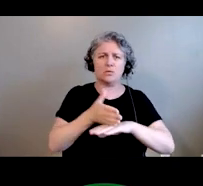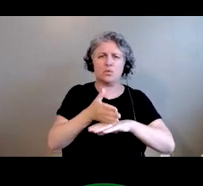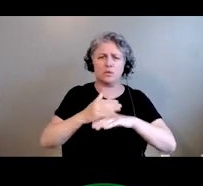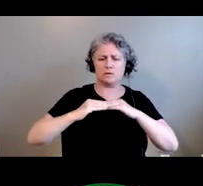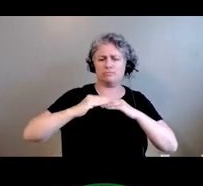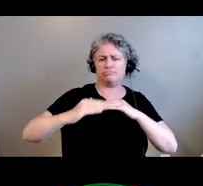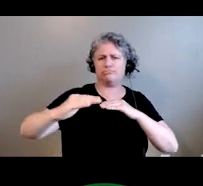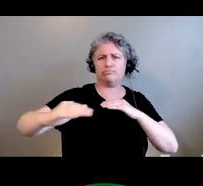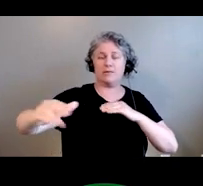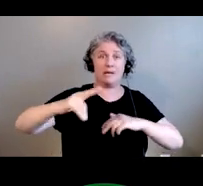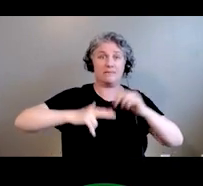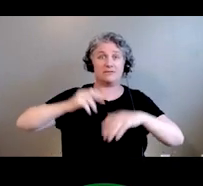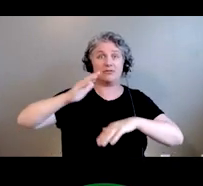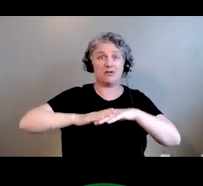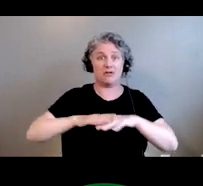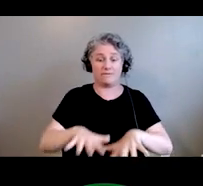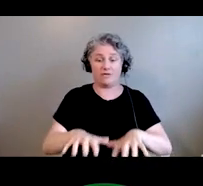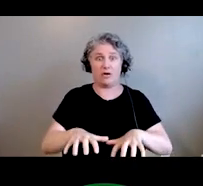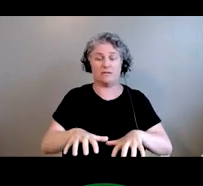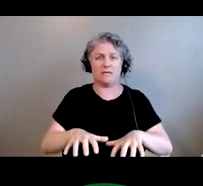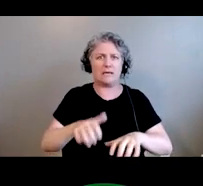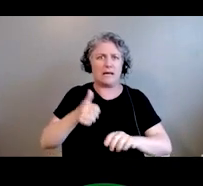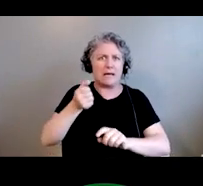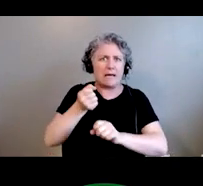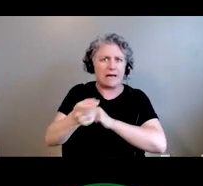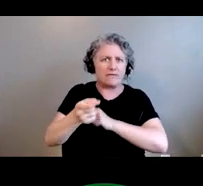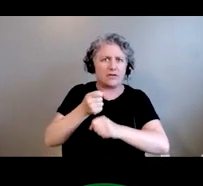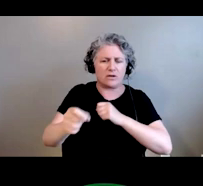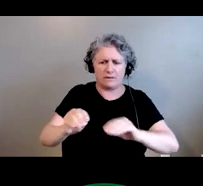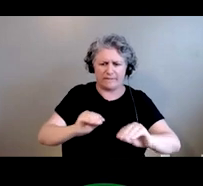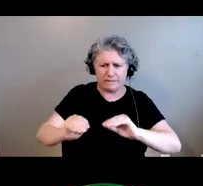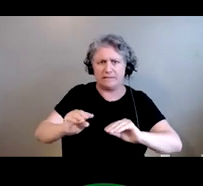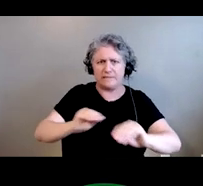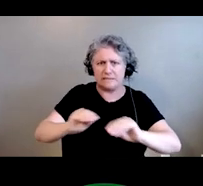solutions are going to have to be have to be found to building on melting permafrost